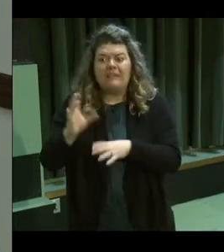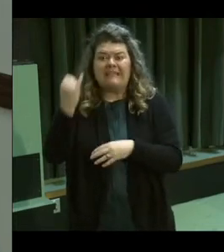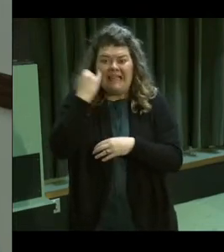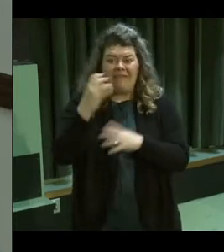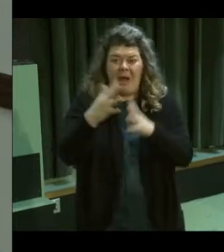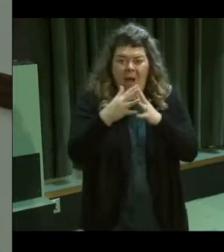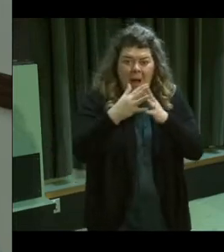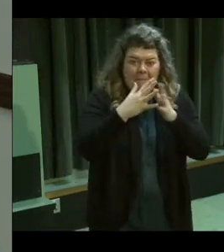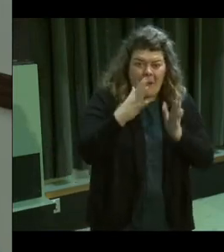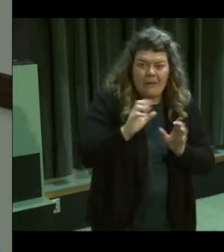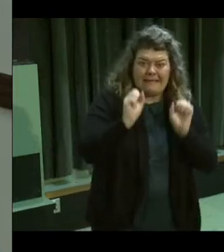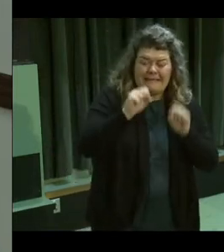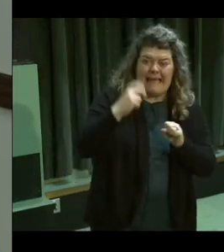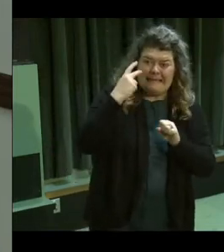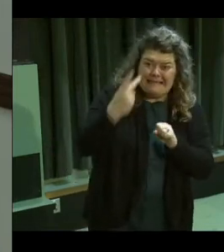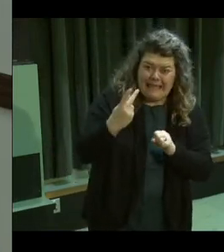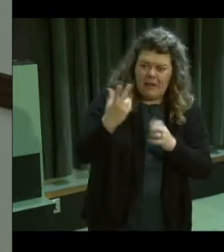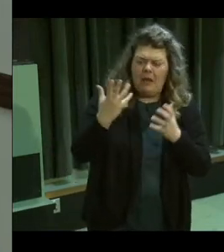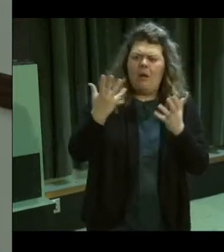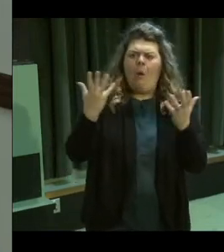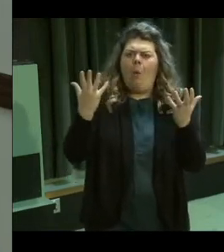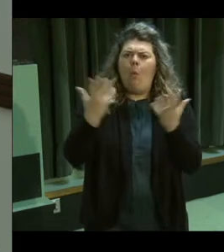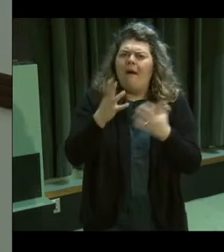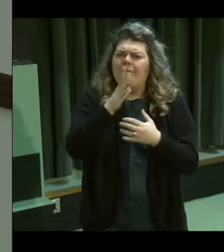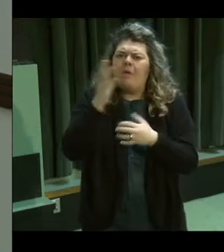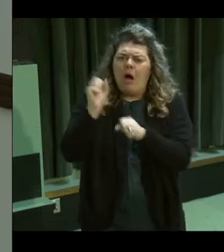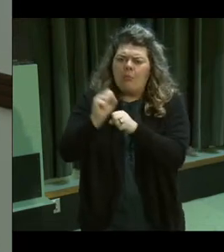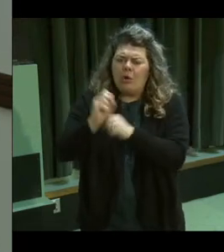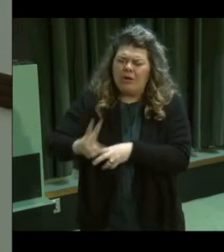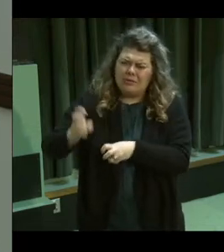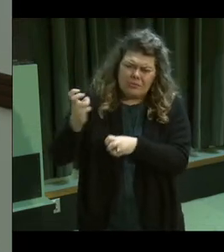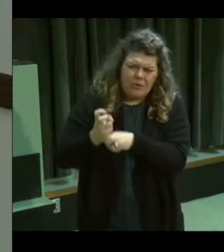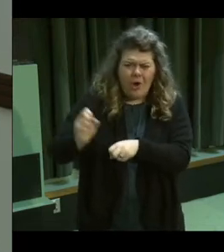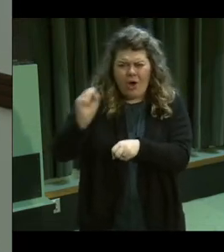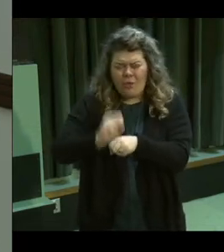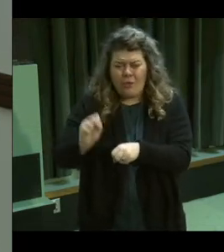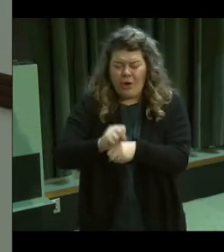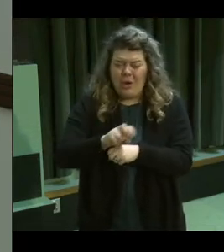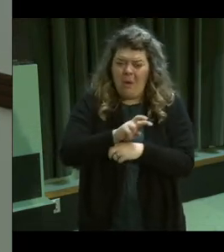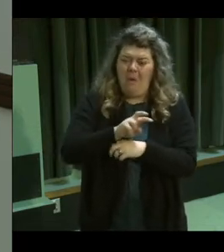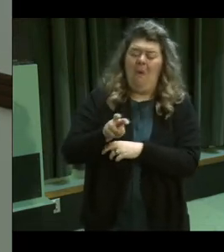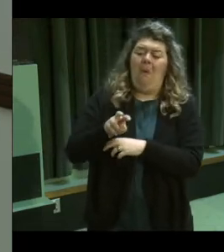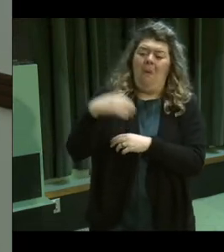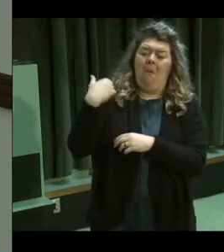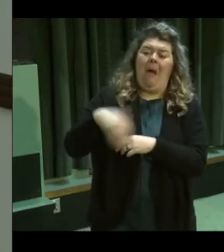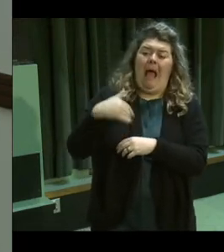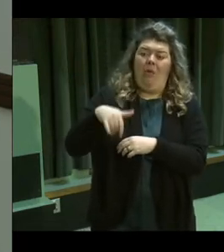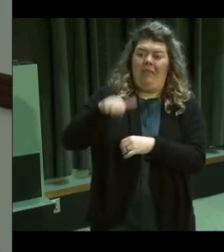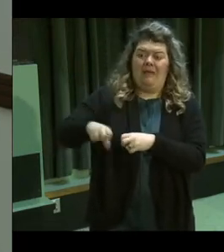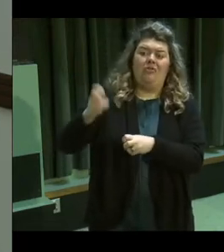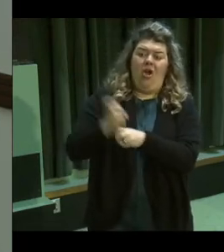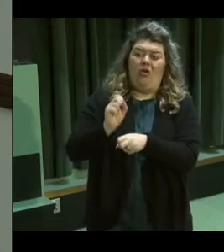American public could see what farm workers had to endure to put food on their tables, they